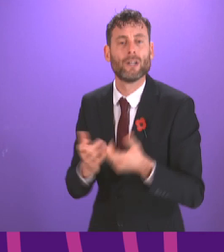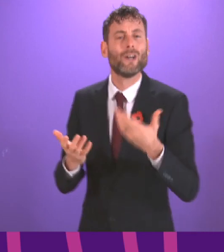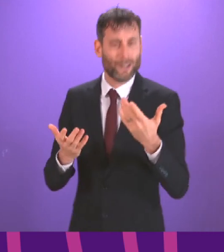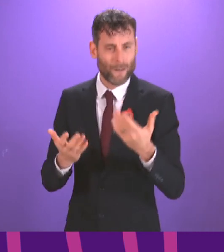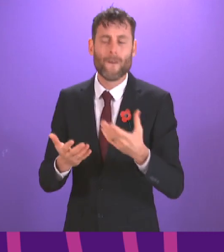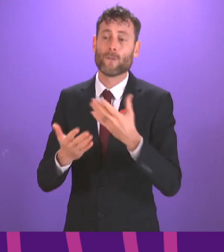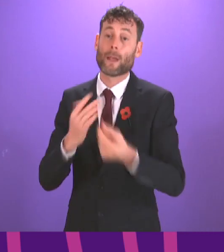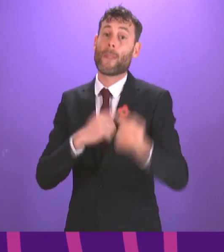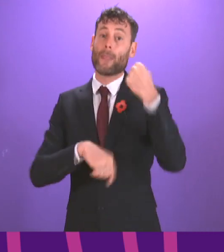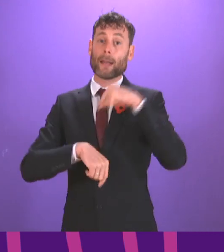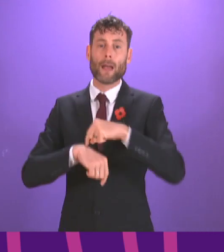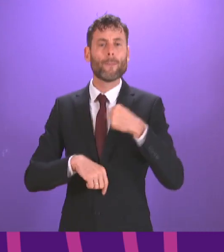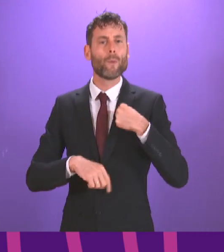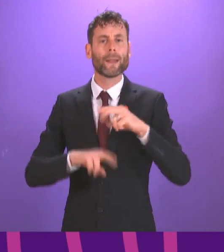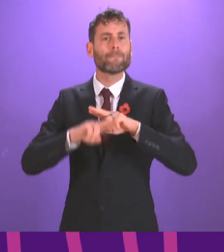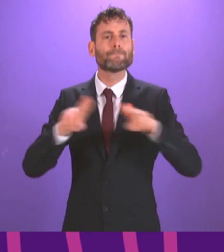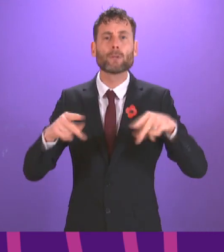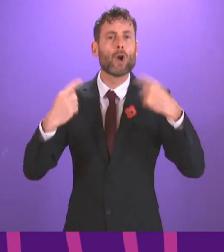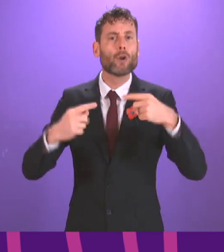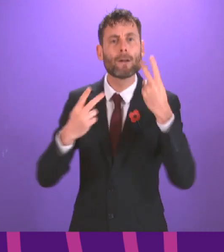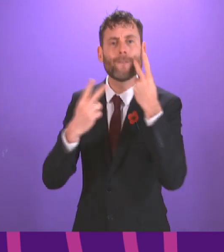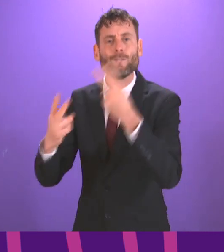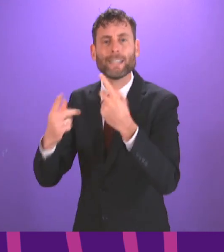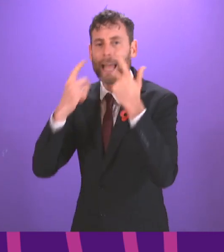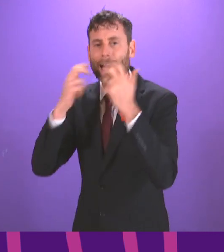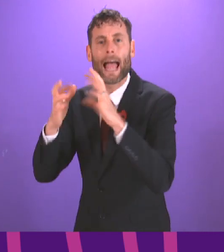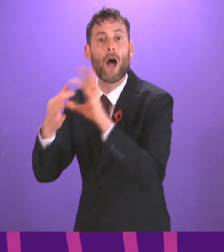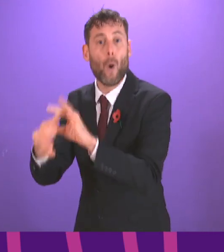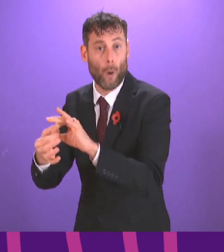We are learning and we are applying that learning on an on-going basis. There are no words that